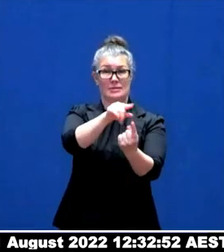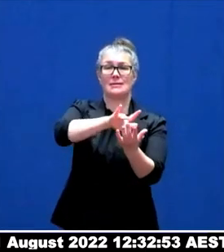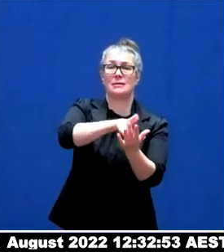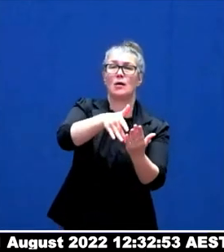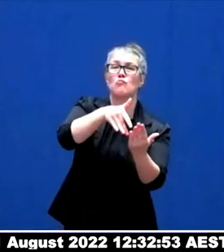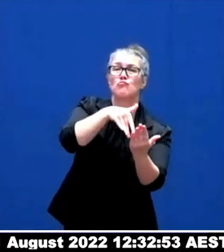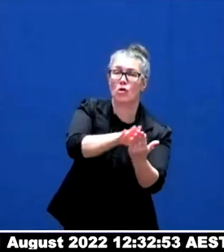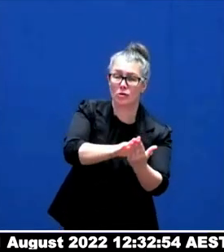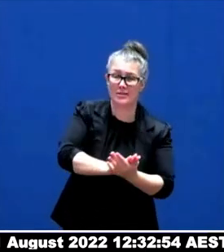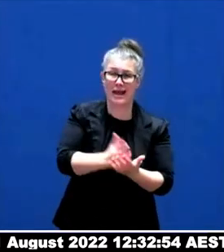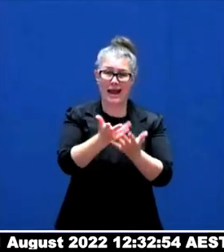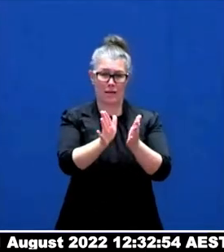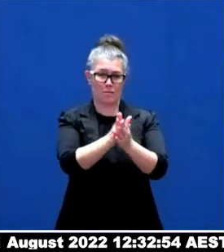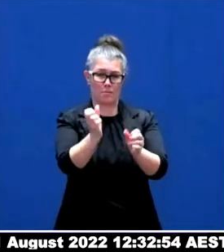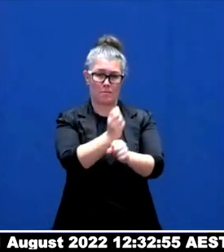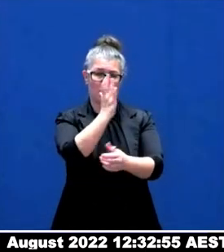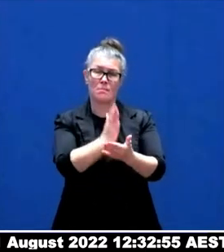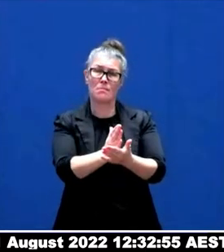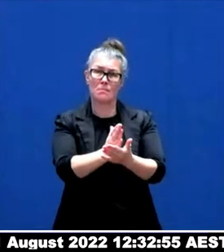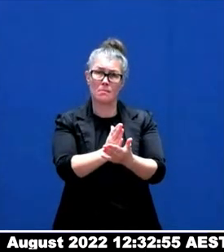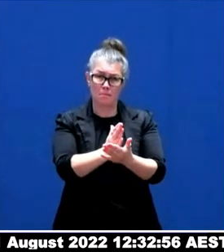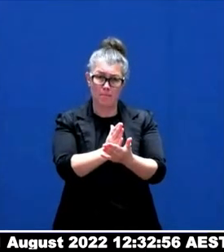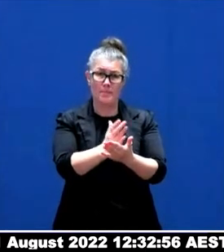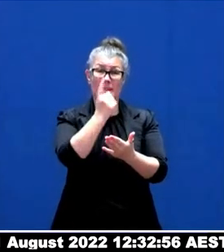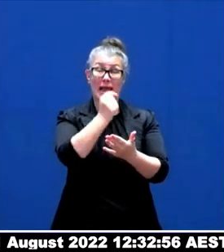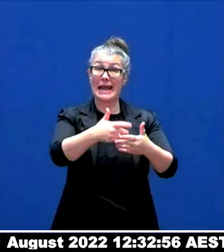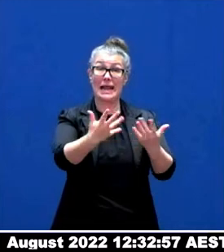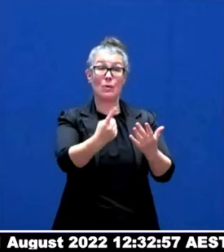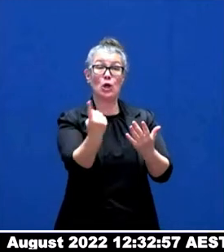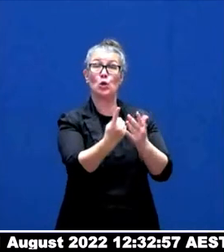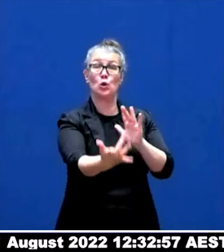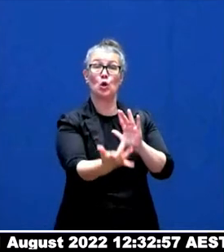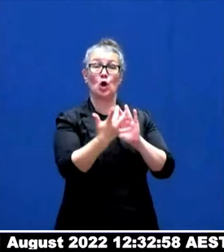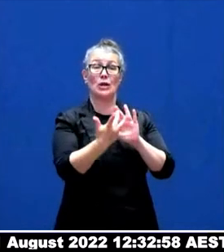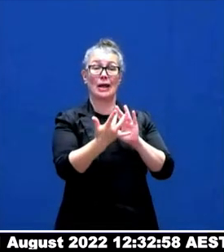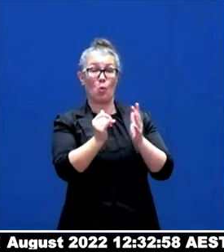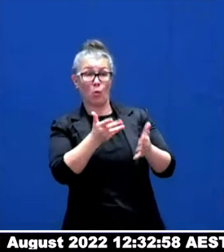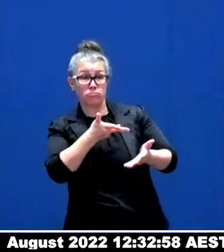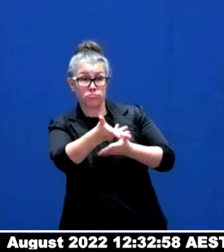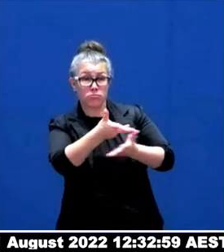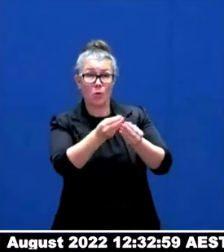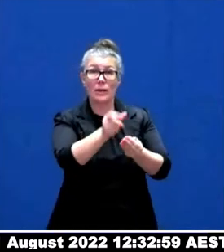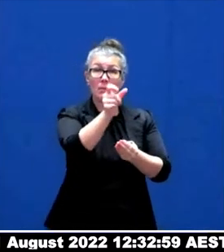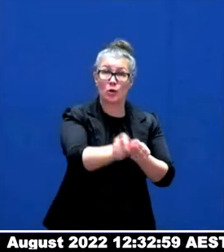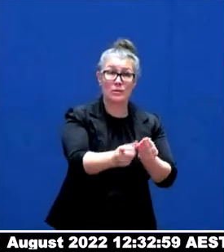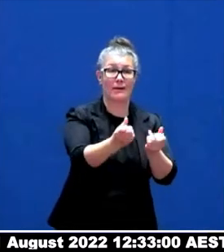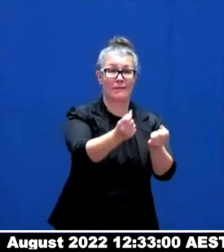ensure that anybody engaging with a person with disability through these systems or